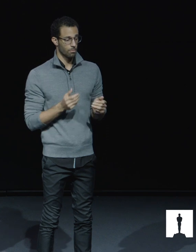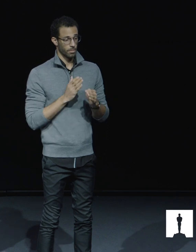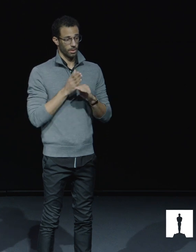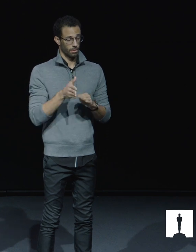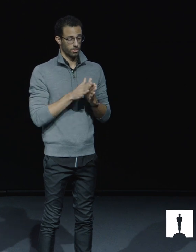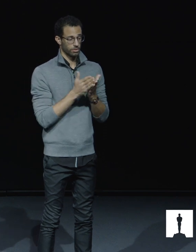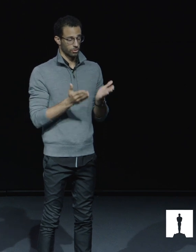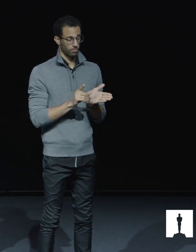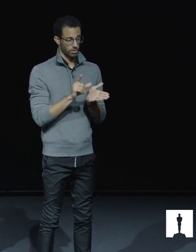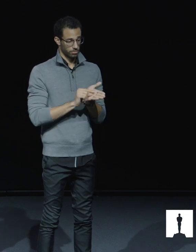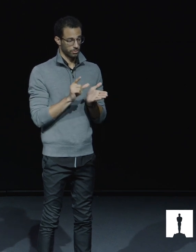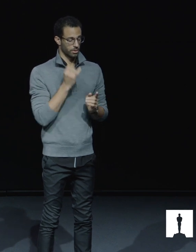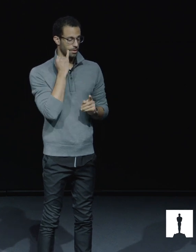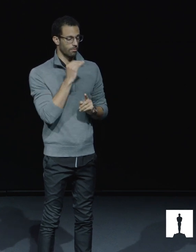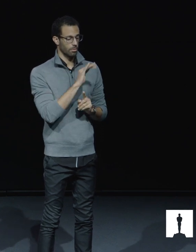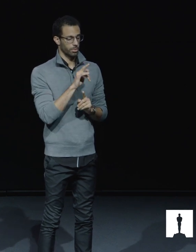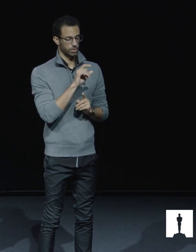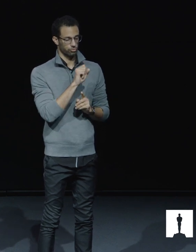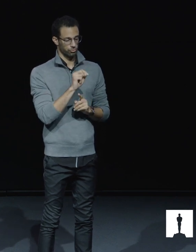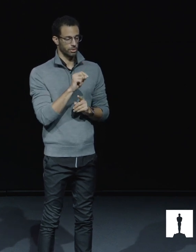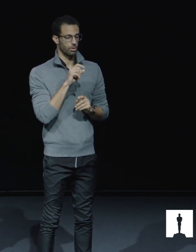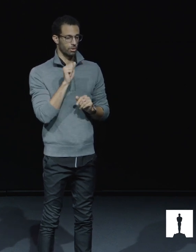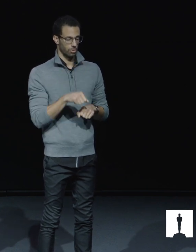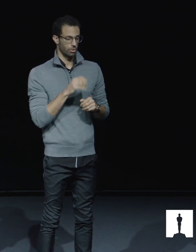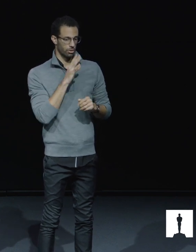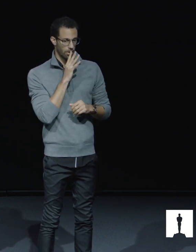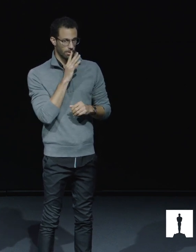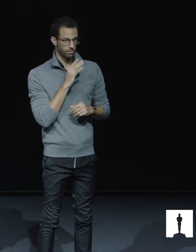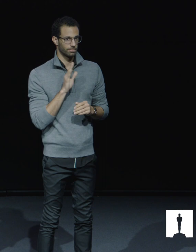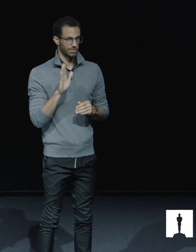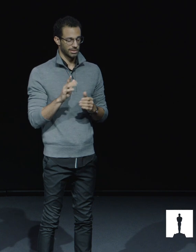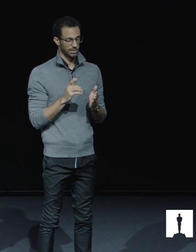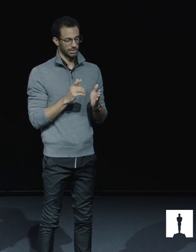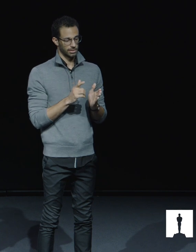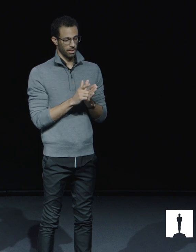COULD TALK, Baldwin discounted speculation that his long literary silence was a sign